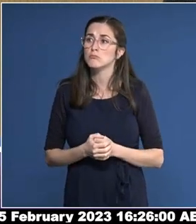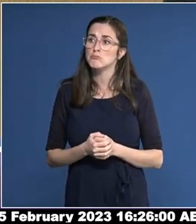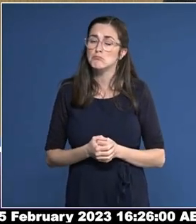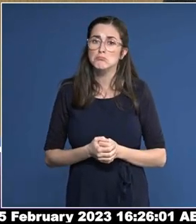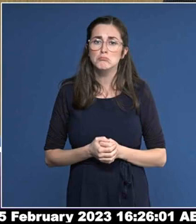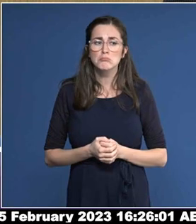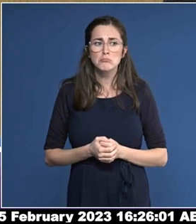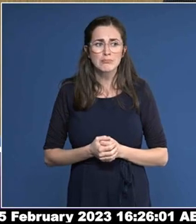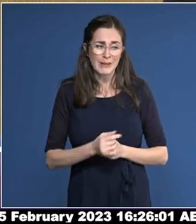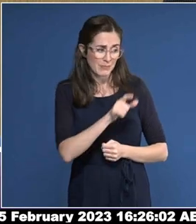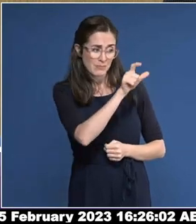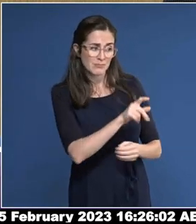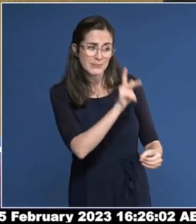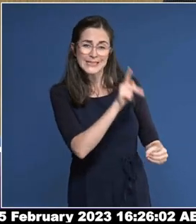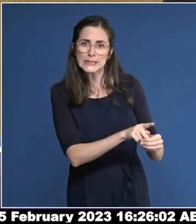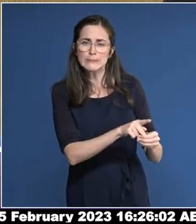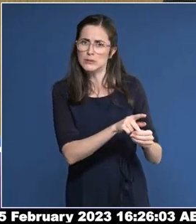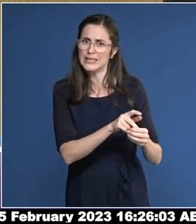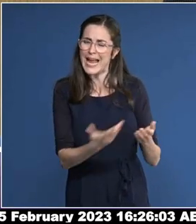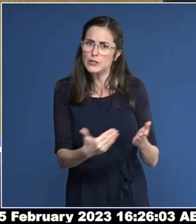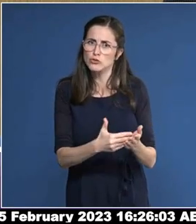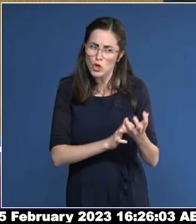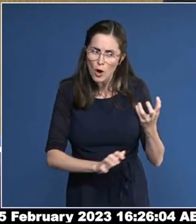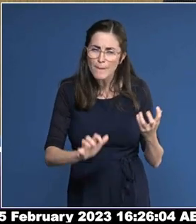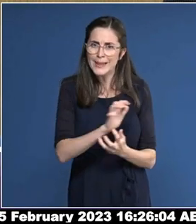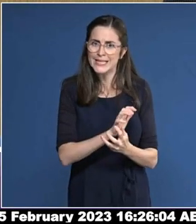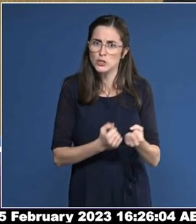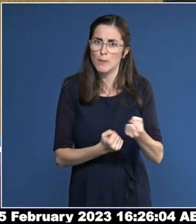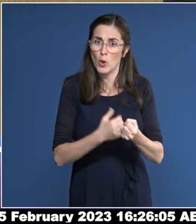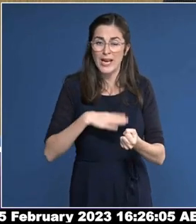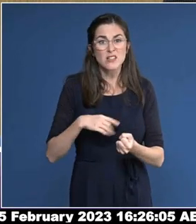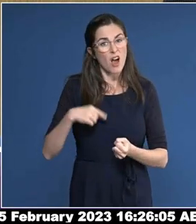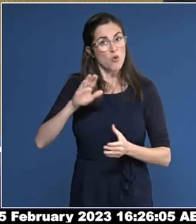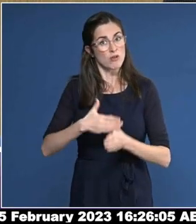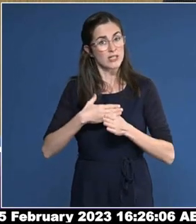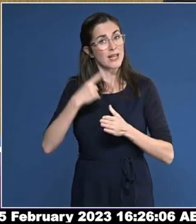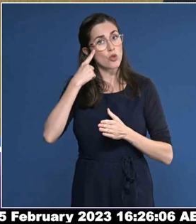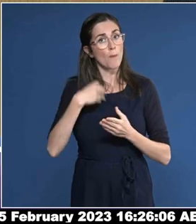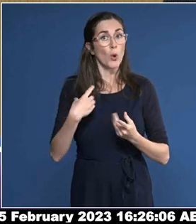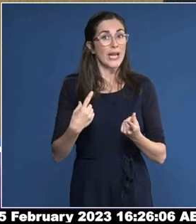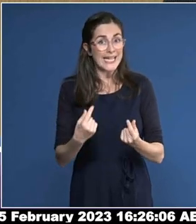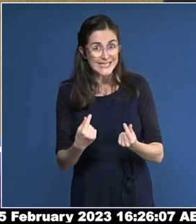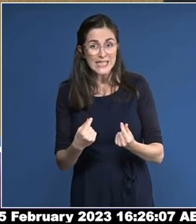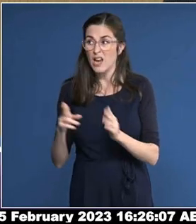to a participant's support needs that might not have been originally assessed or considered during planning process.